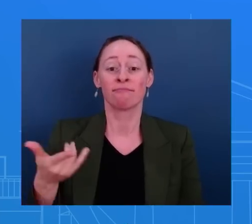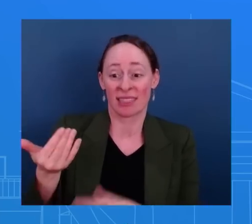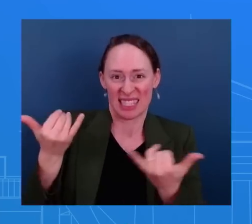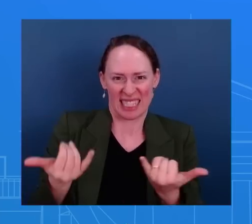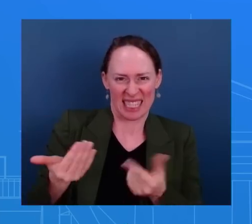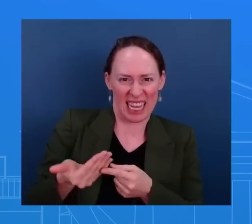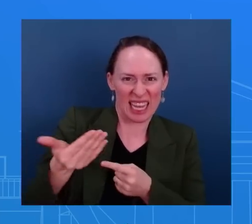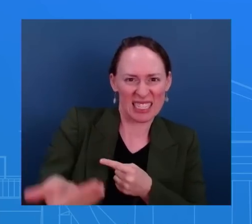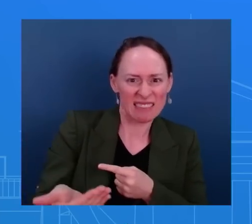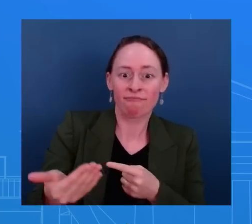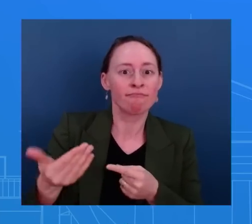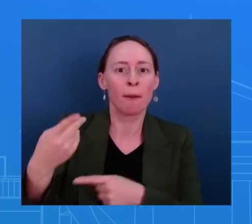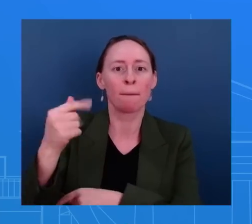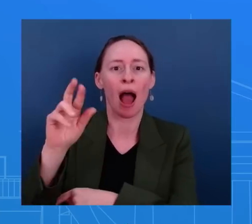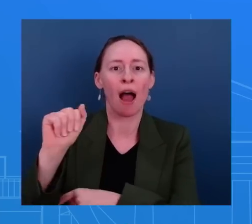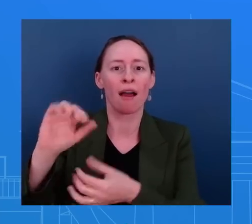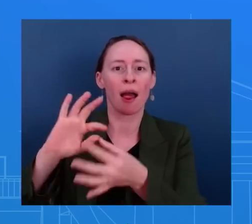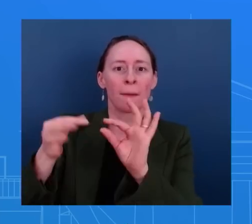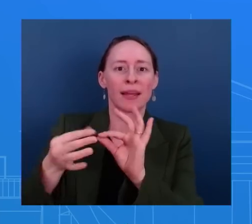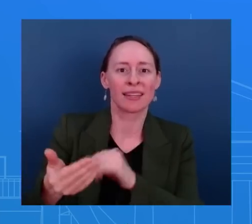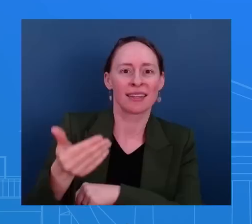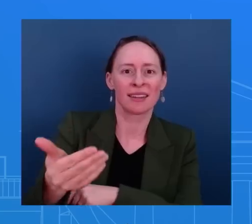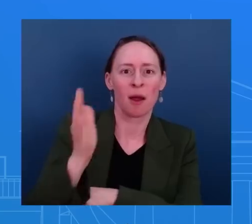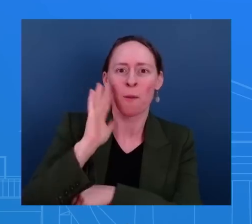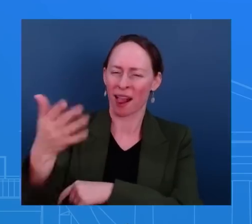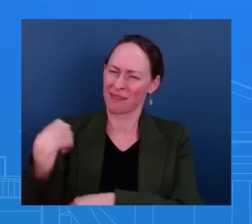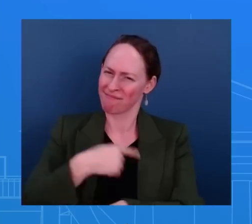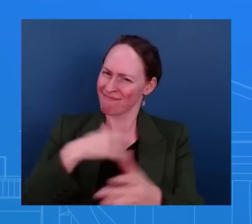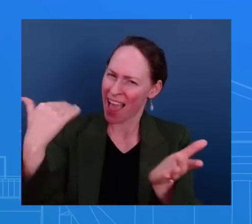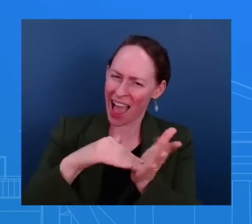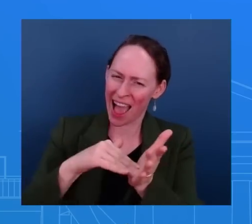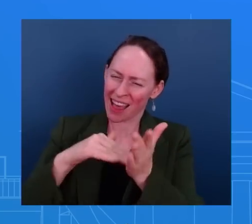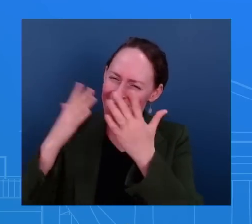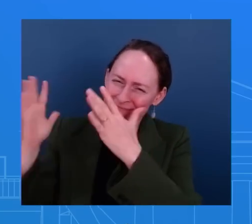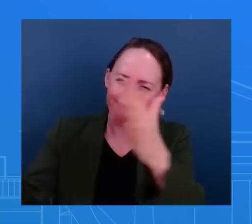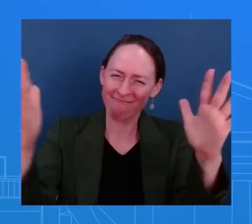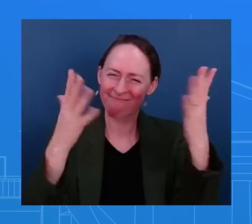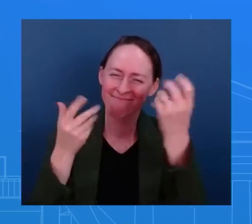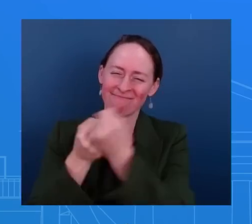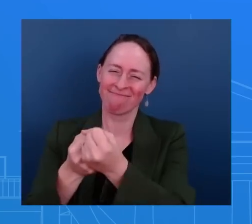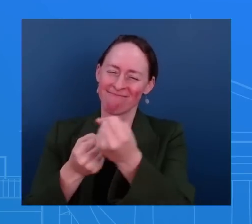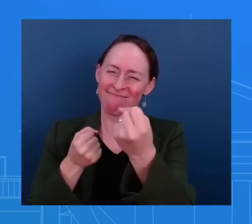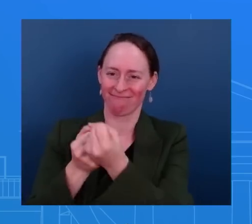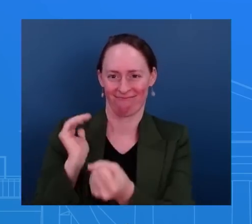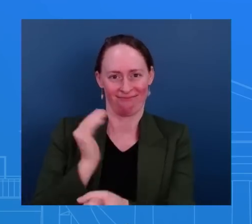just as hard for Team USA. Today, President Biden and Vice President Harris